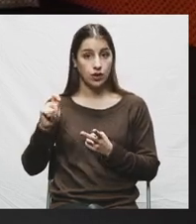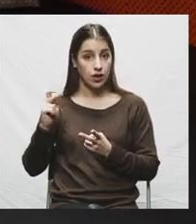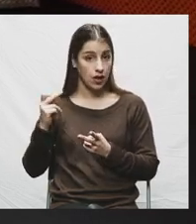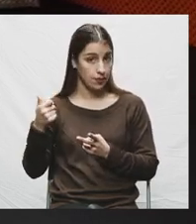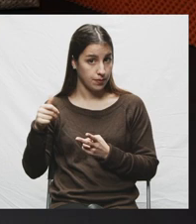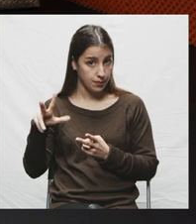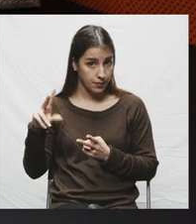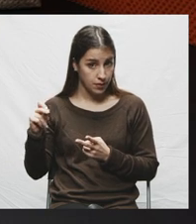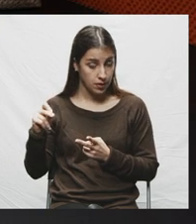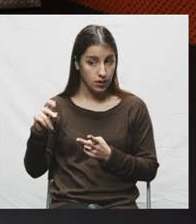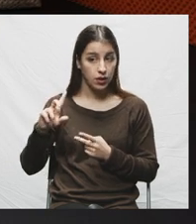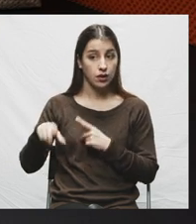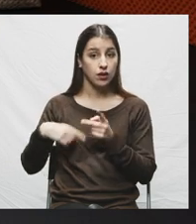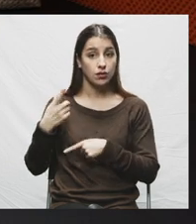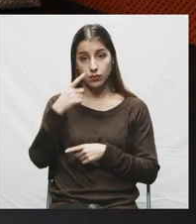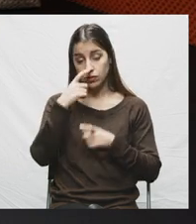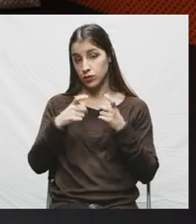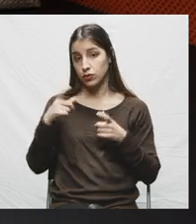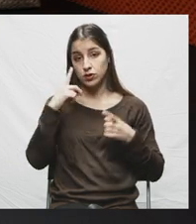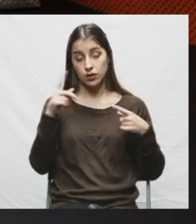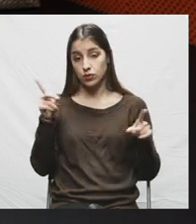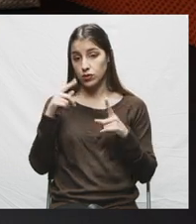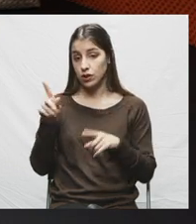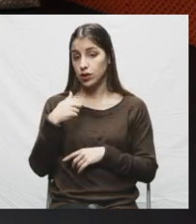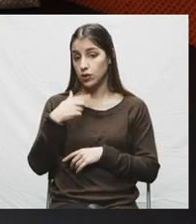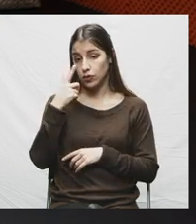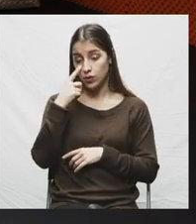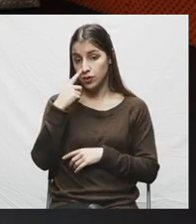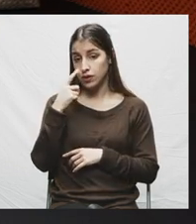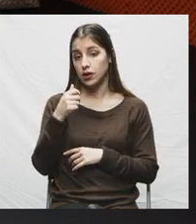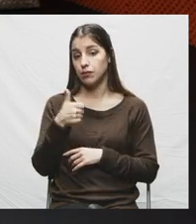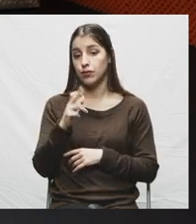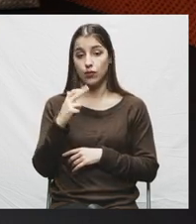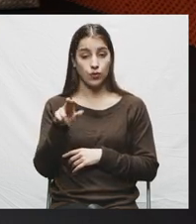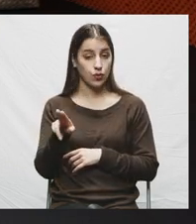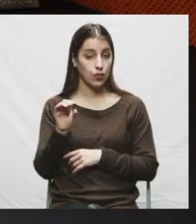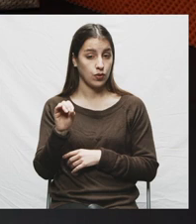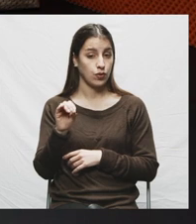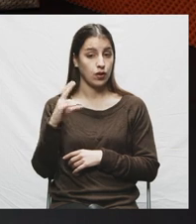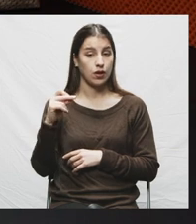And then there were people from the Music field, whom I knew at the time. There was Bruno de Almeida,